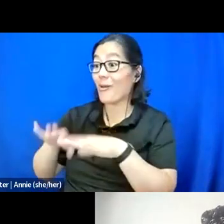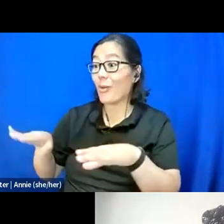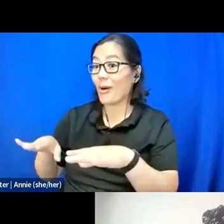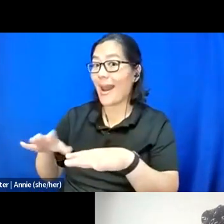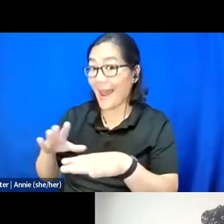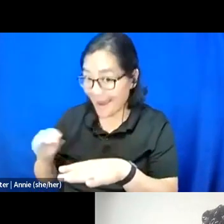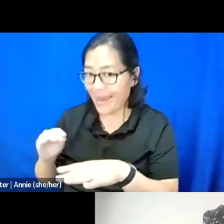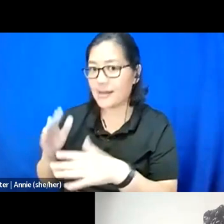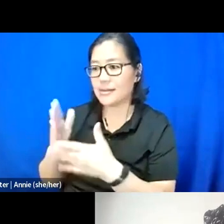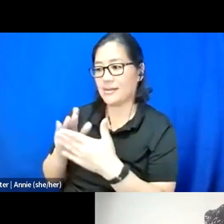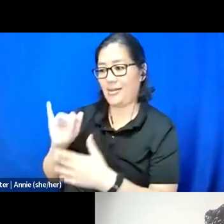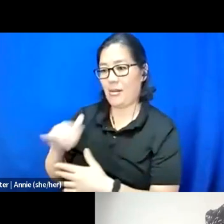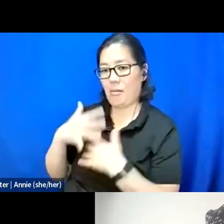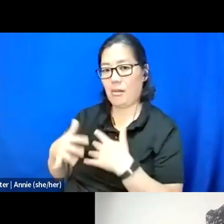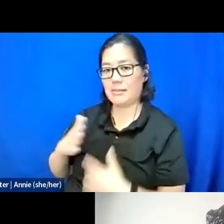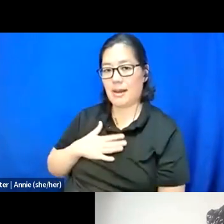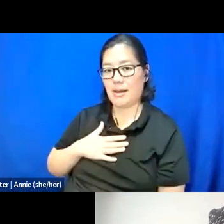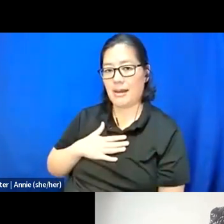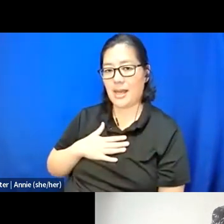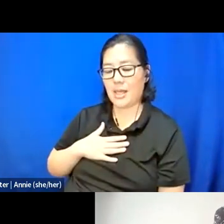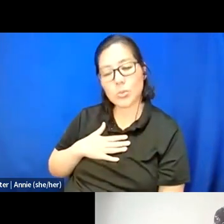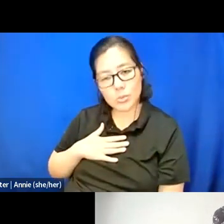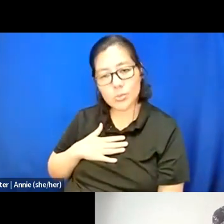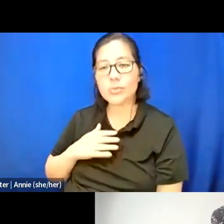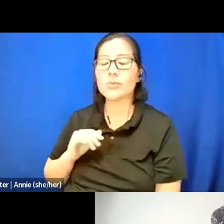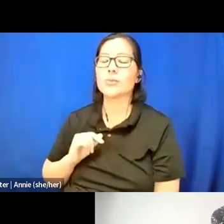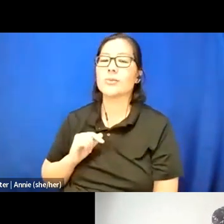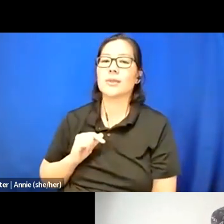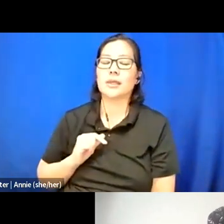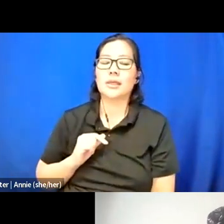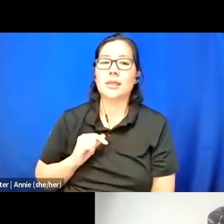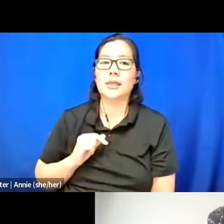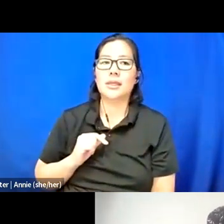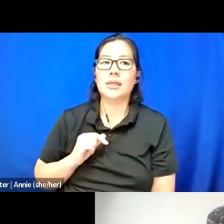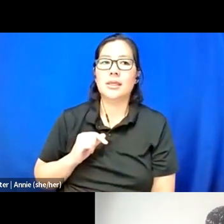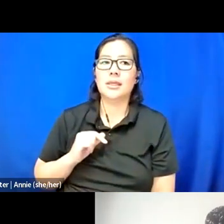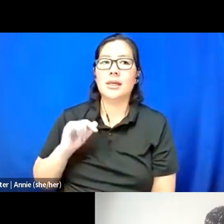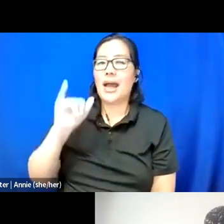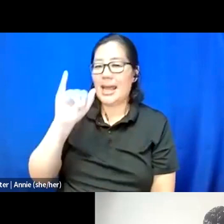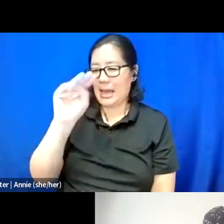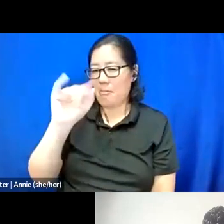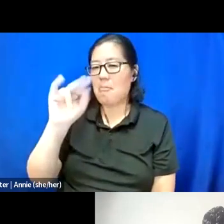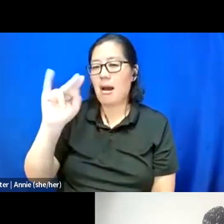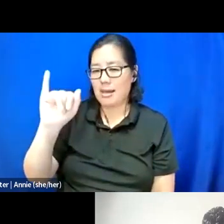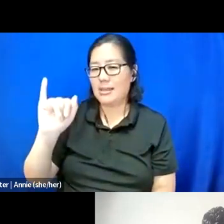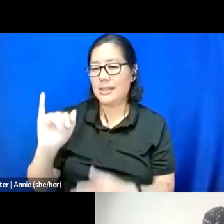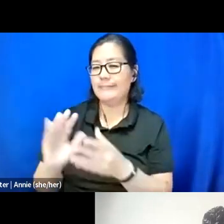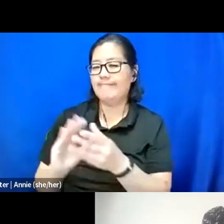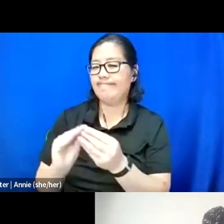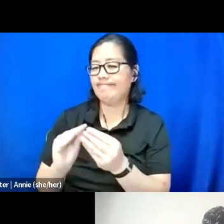And like that -- I think Imani tapped into some of that, too, in their keynote as well,